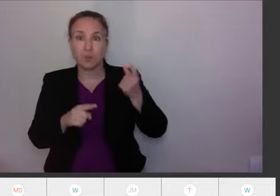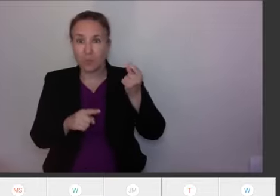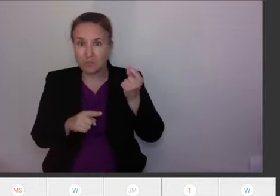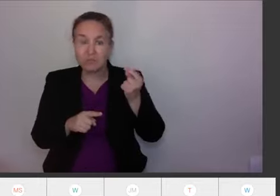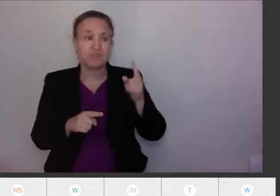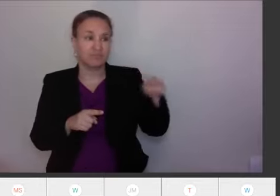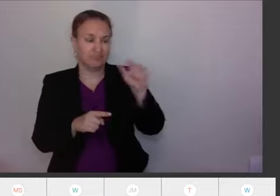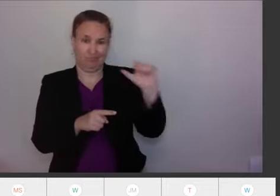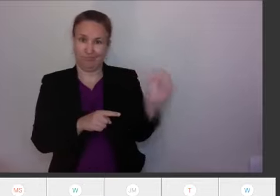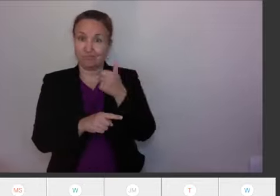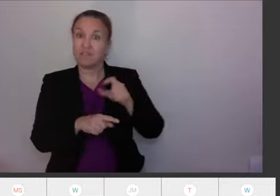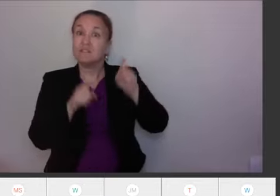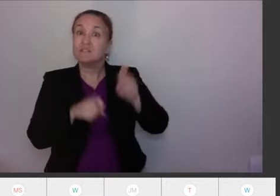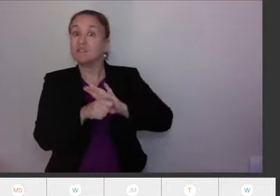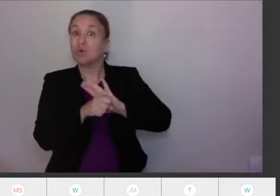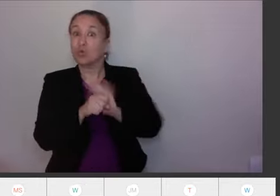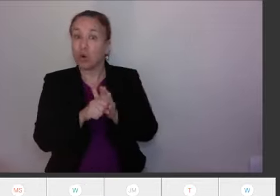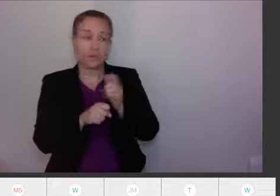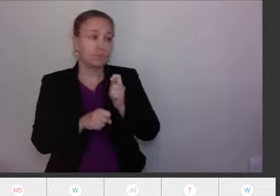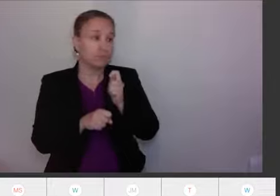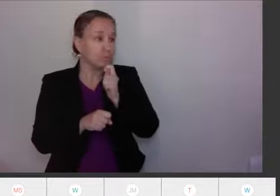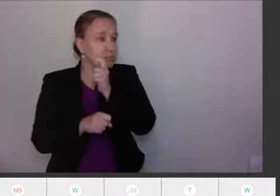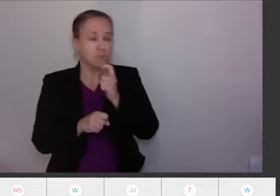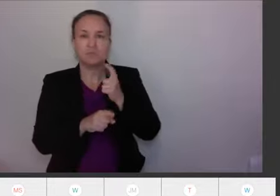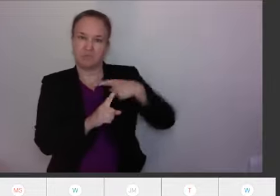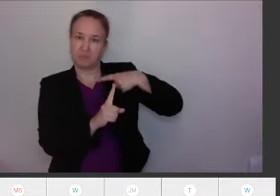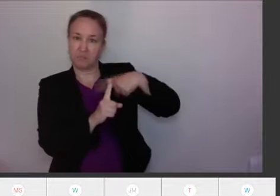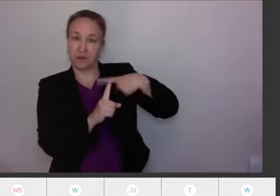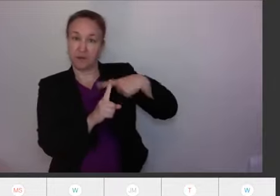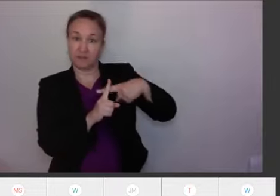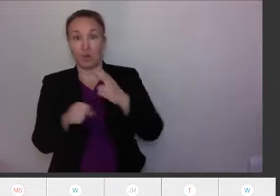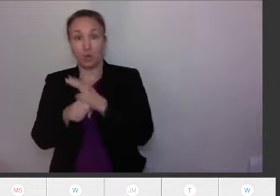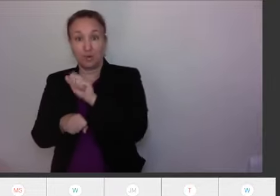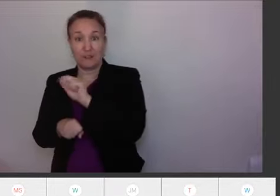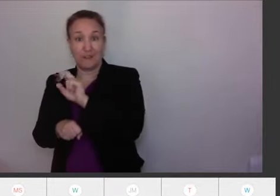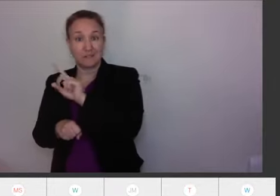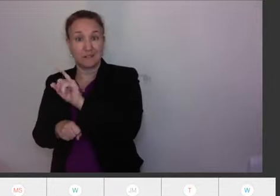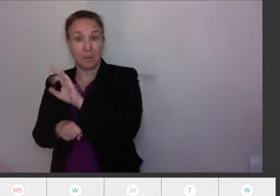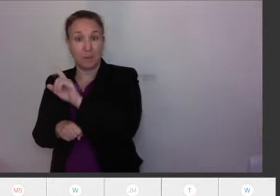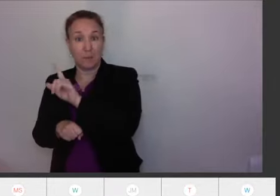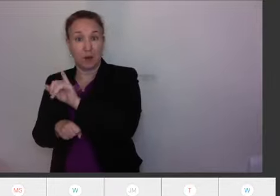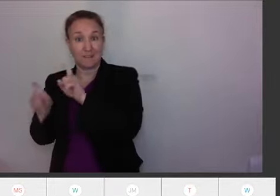for the virus not from the antibody test one of these cases is from a long-term